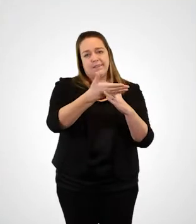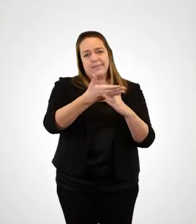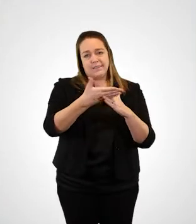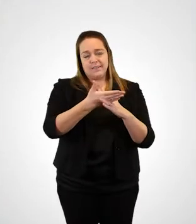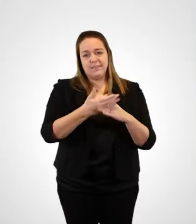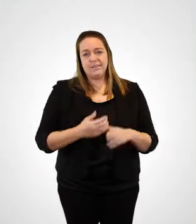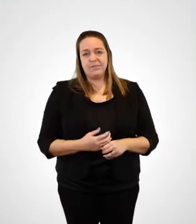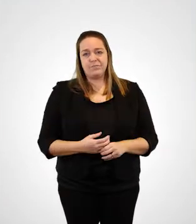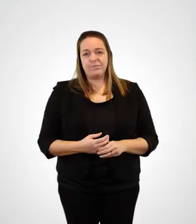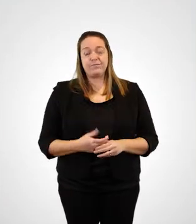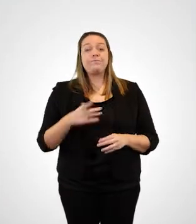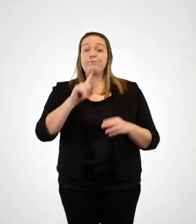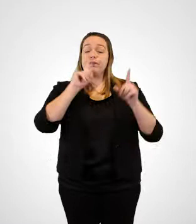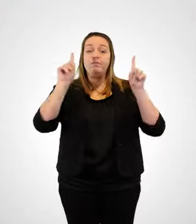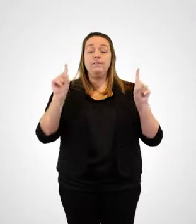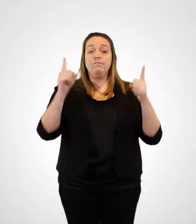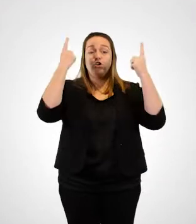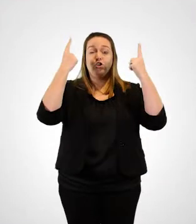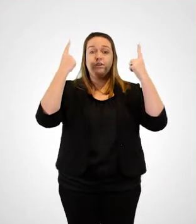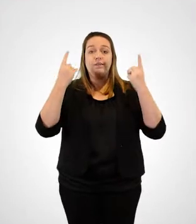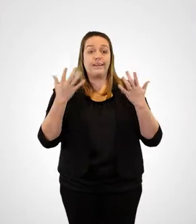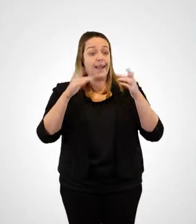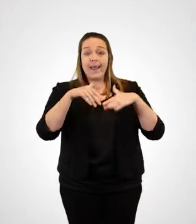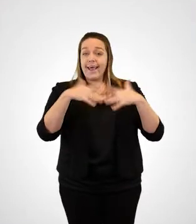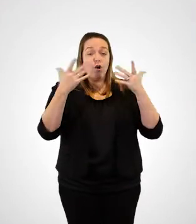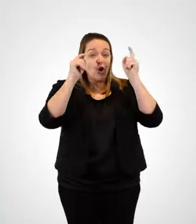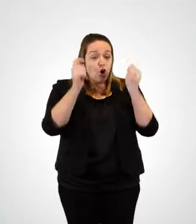and say the first business of any early literacy program